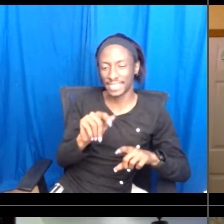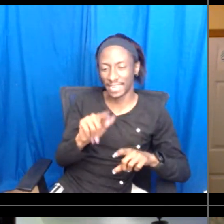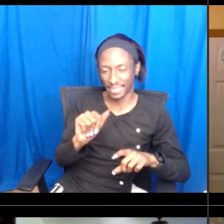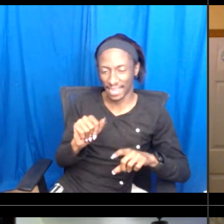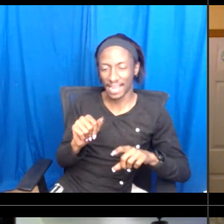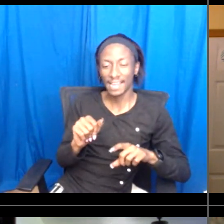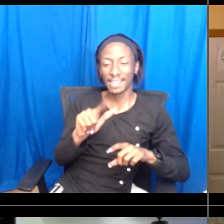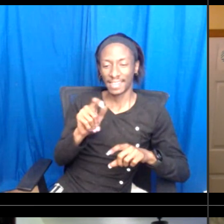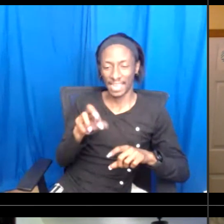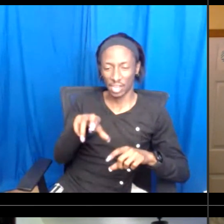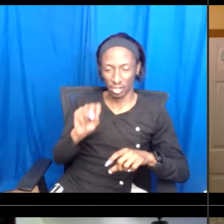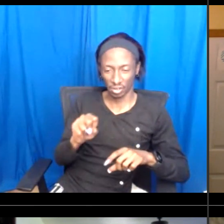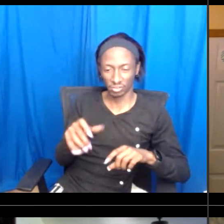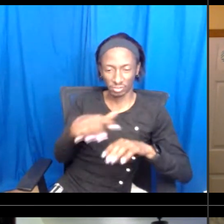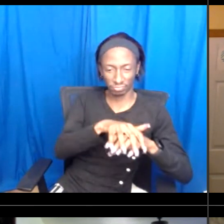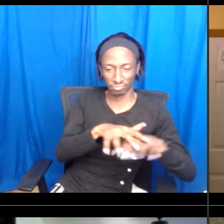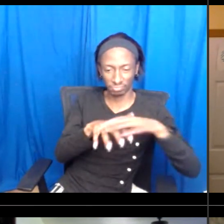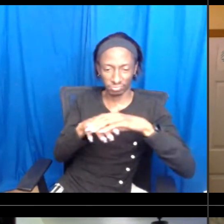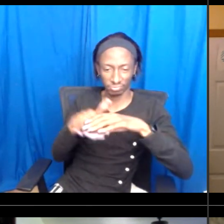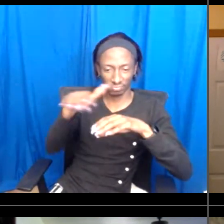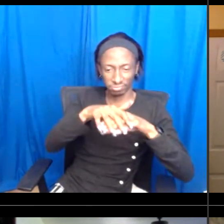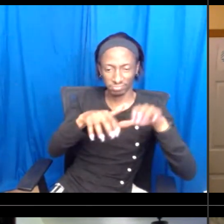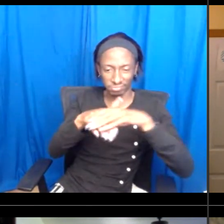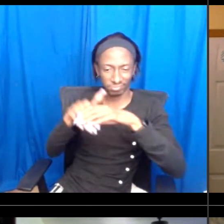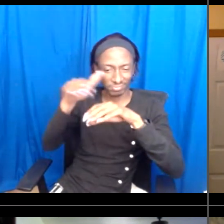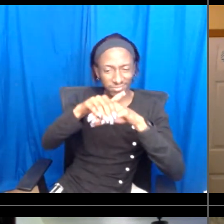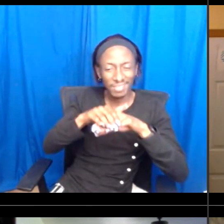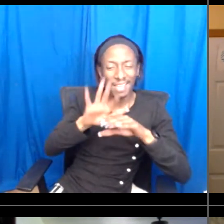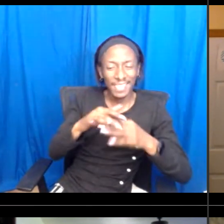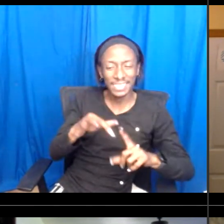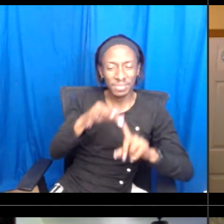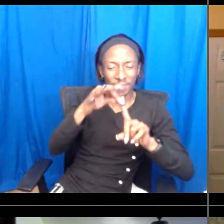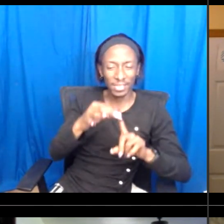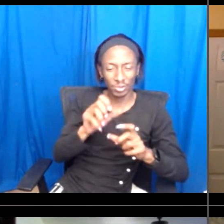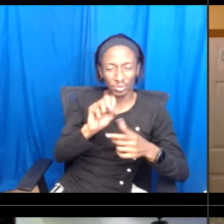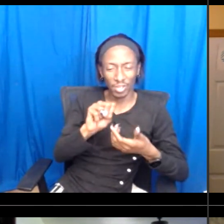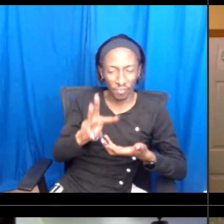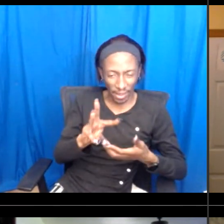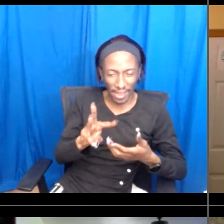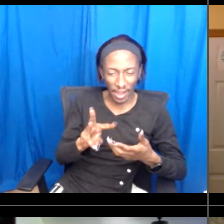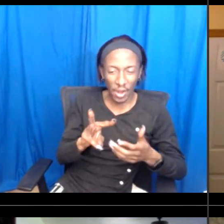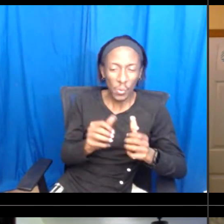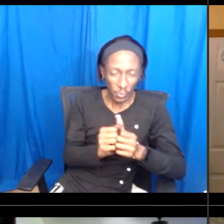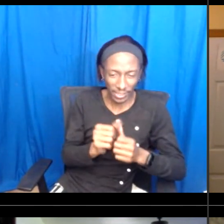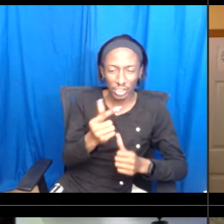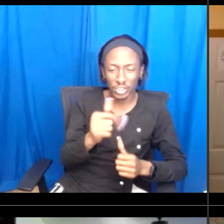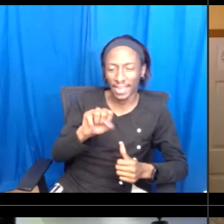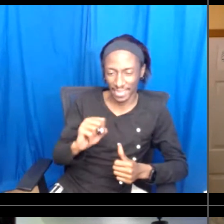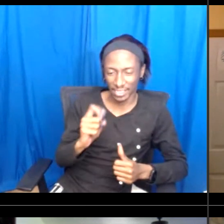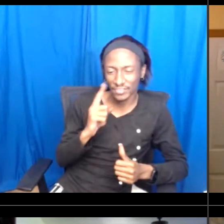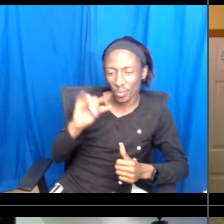And that's again some of that special software that we use through GIS to do that. Really fun.